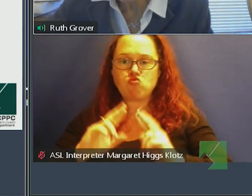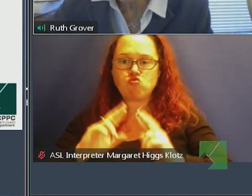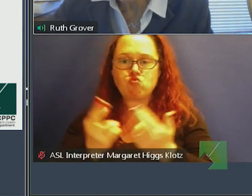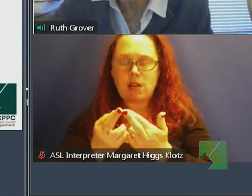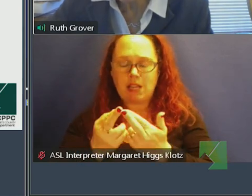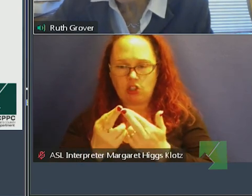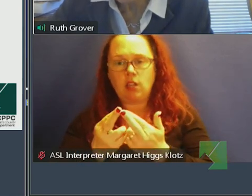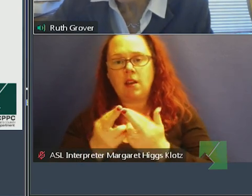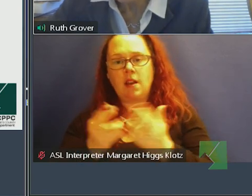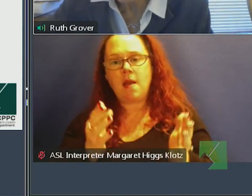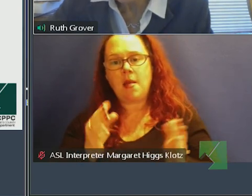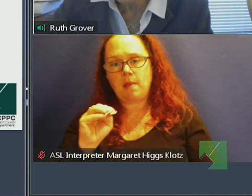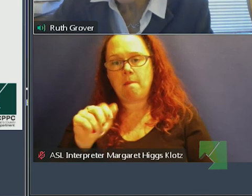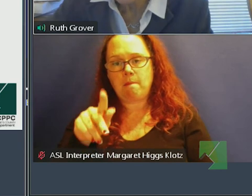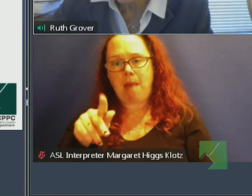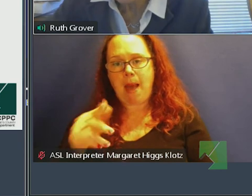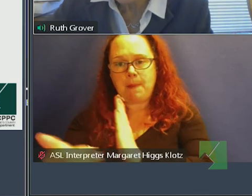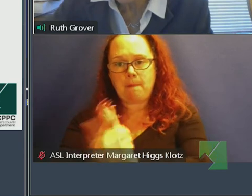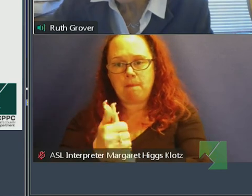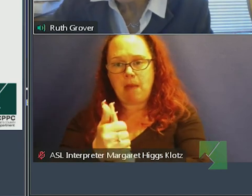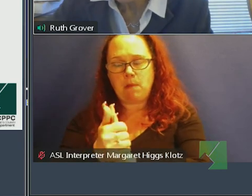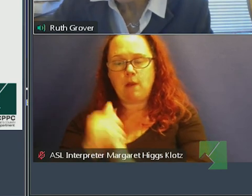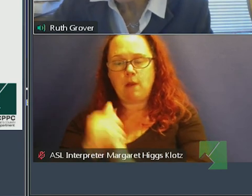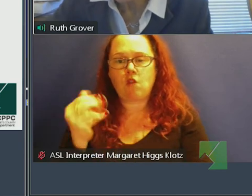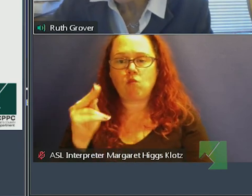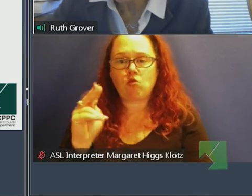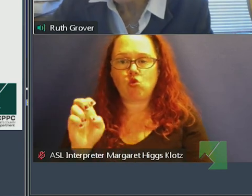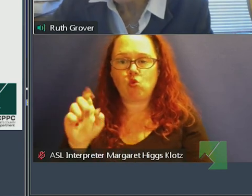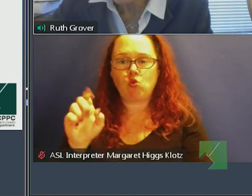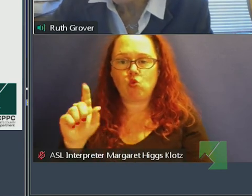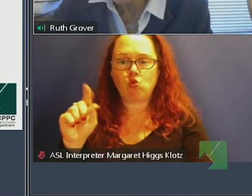amendment dated June, 2010 calls for mixed use on the site